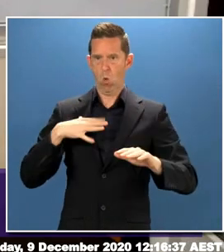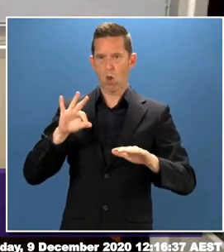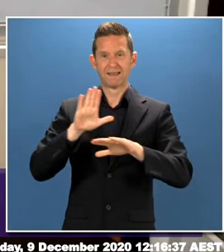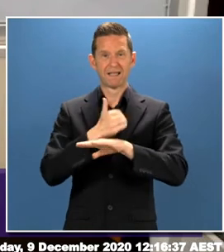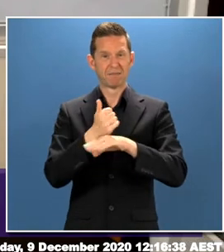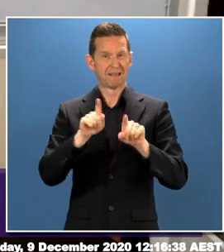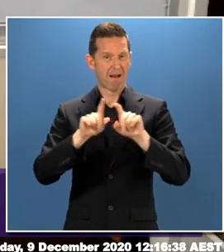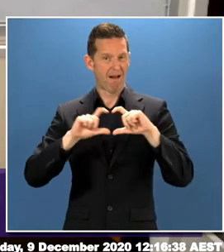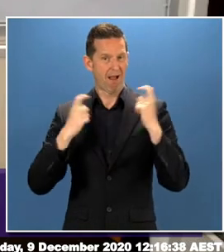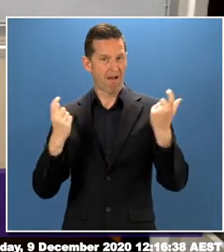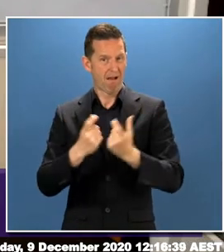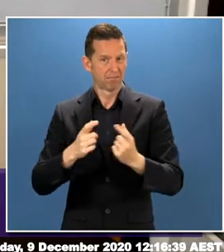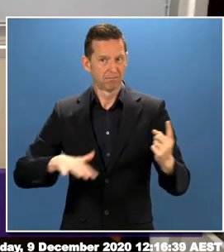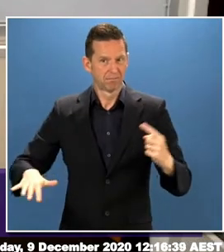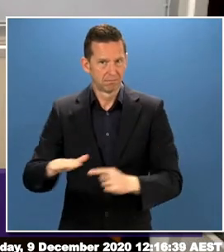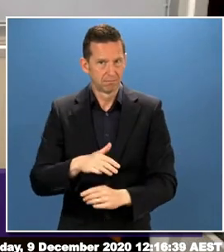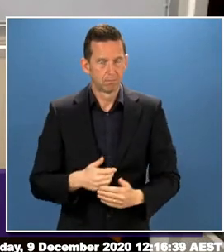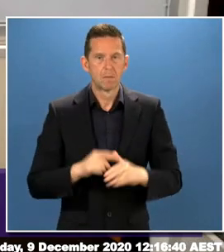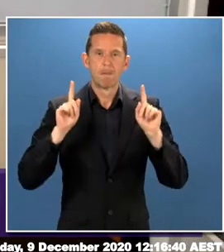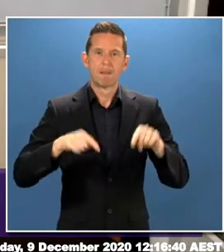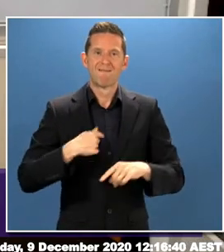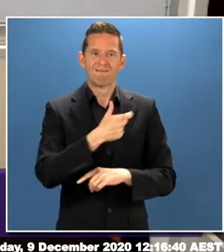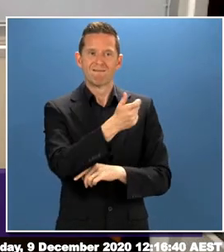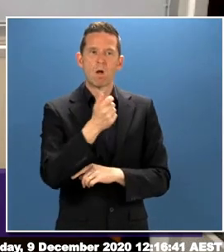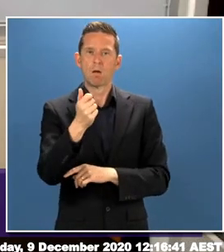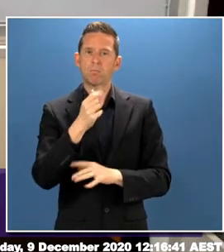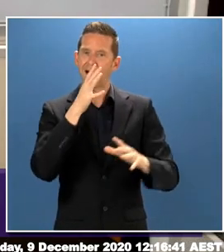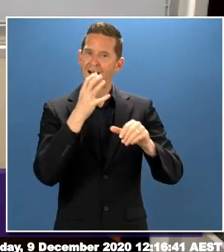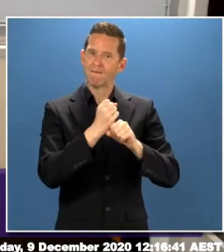And I then invited the ministers and various departmental heads